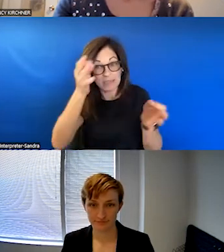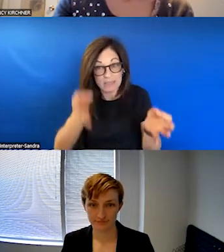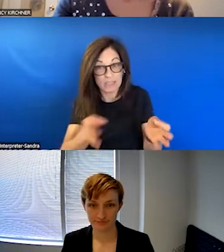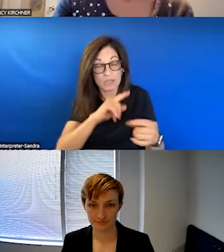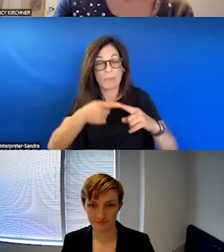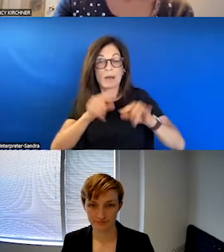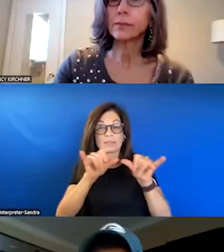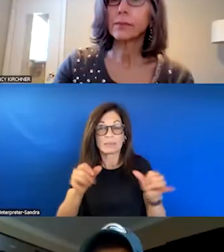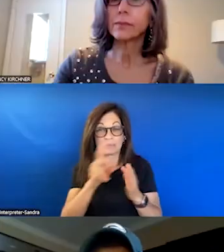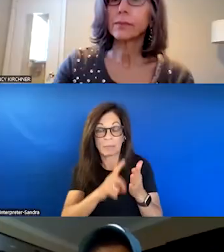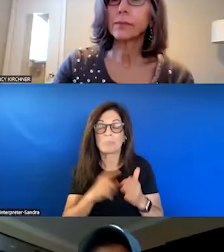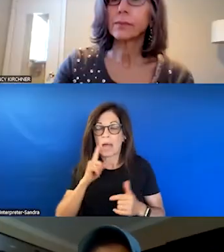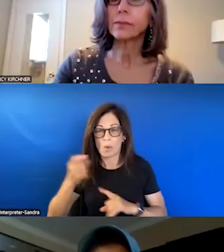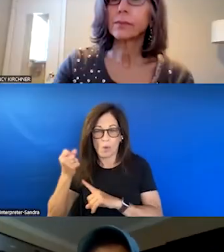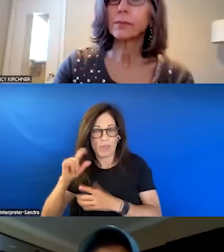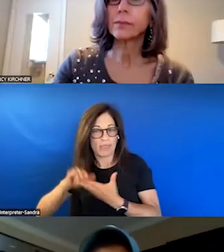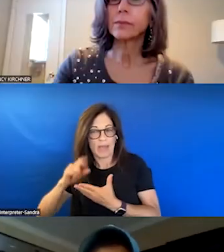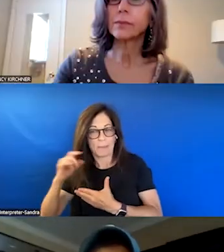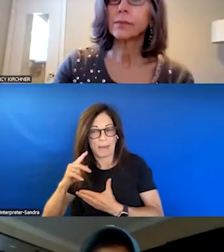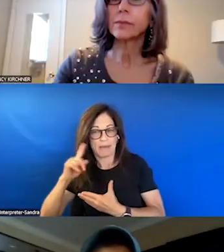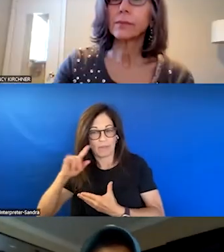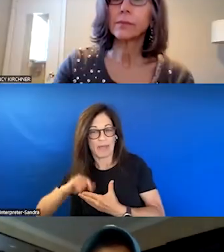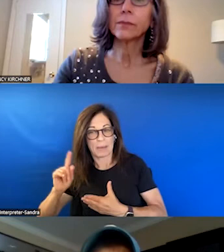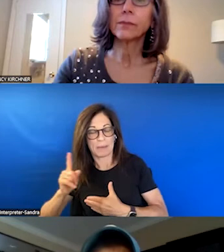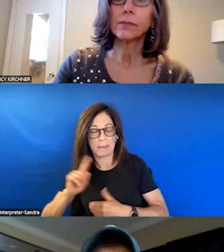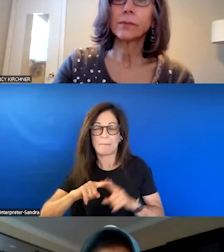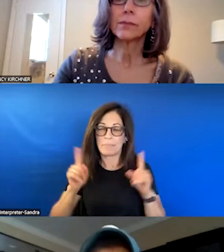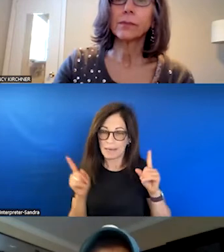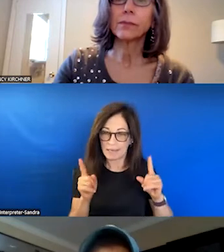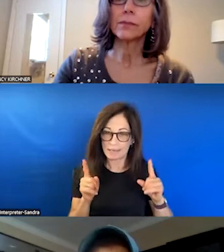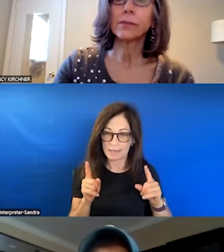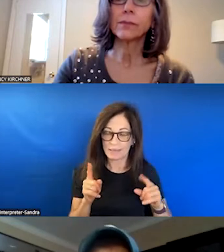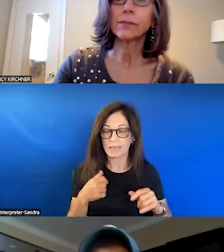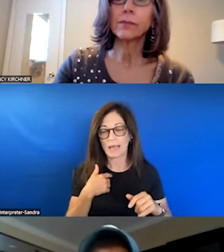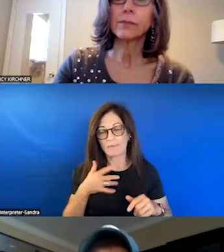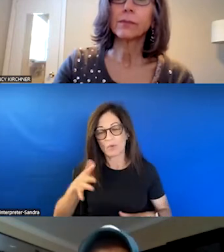I WILL COME BACK TO THAT IN A MINUTE. BUT, THERE IS A, A, SORT OF EXPECTATION, MEDICAID,